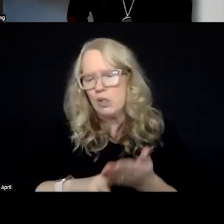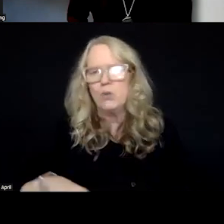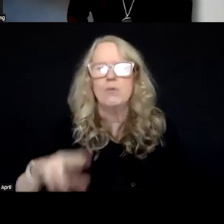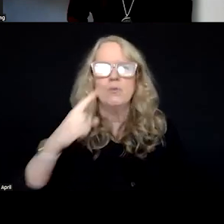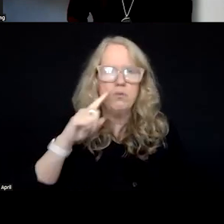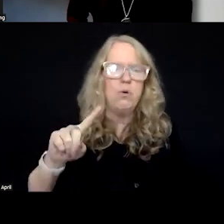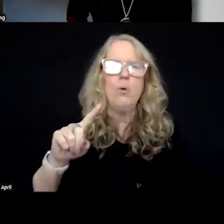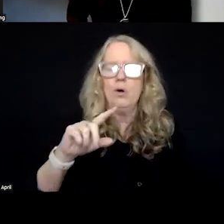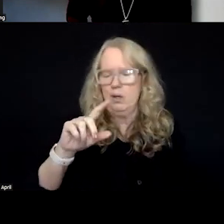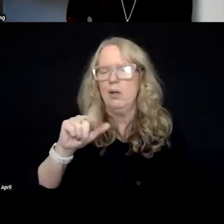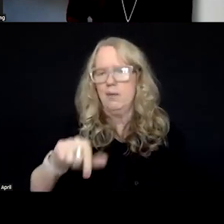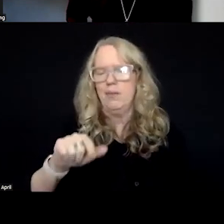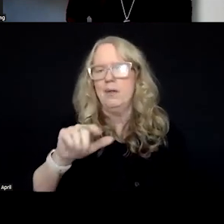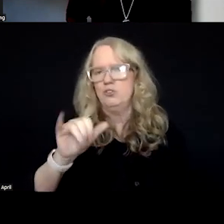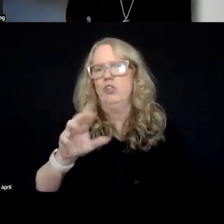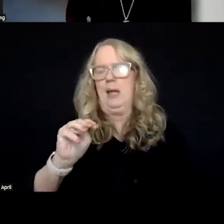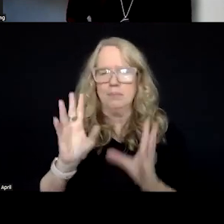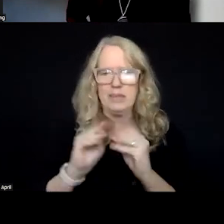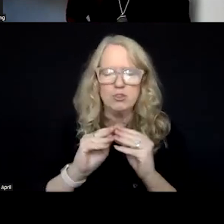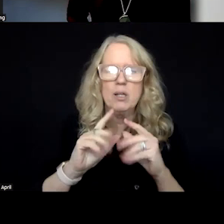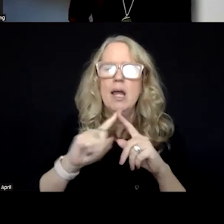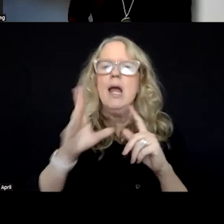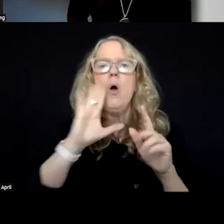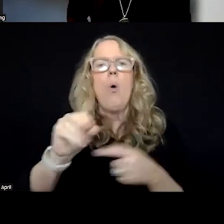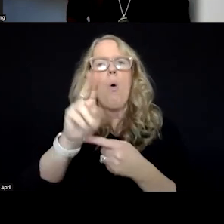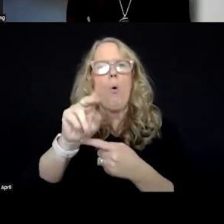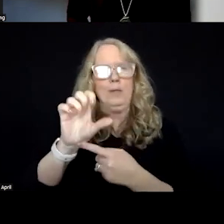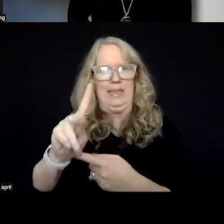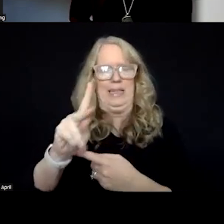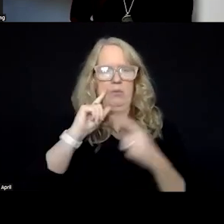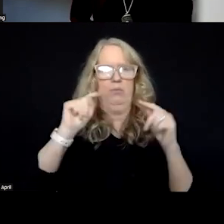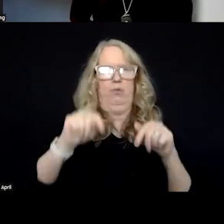JAM. EVERYONE SHOULD GET THEIR OWN LINK RATHER THAN SHARING.